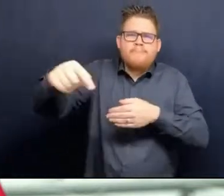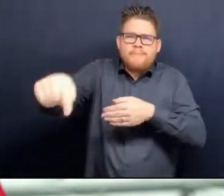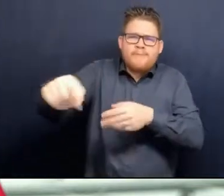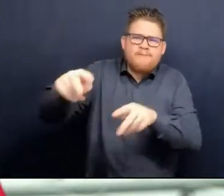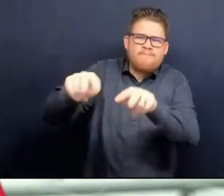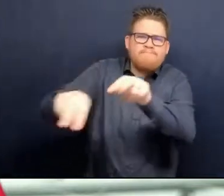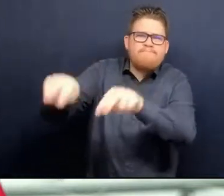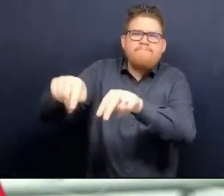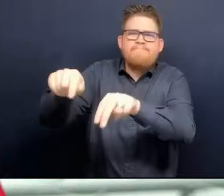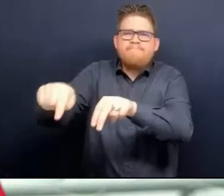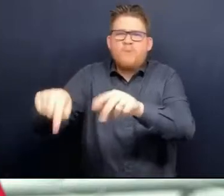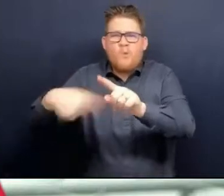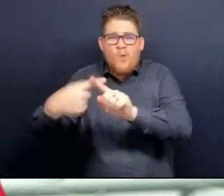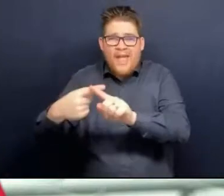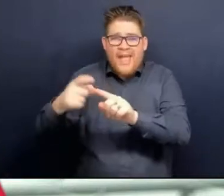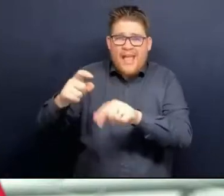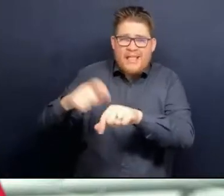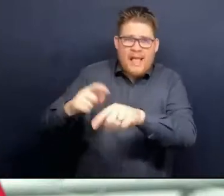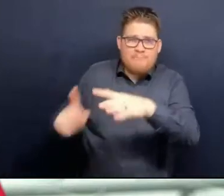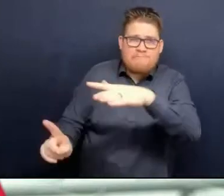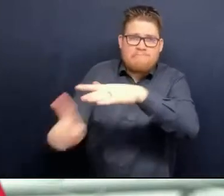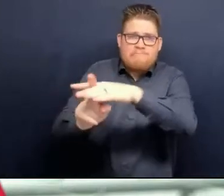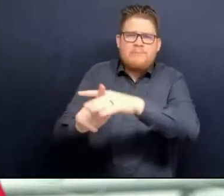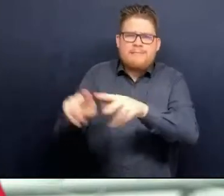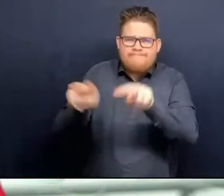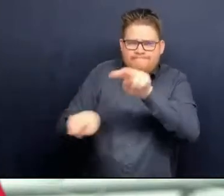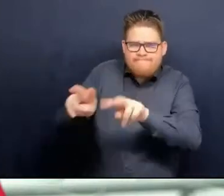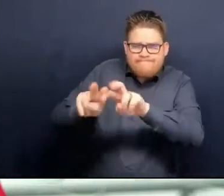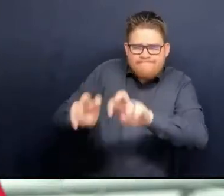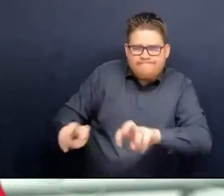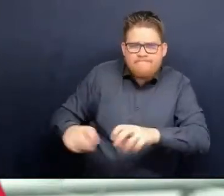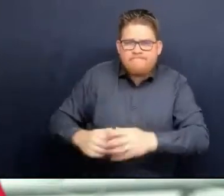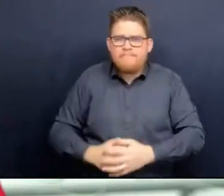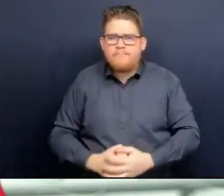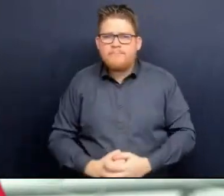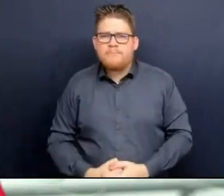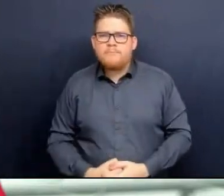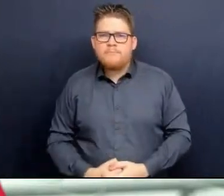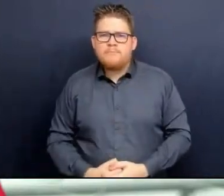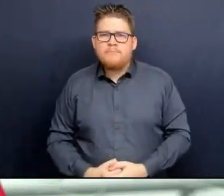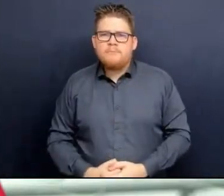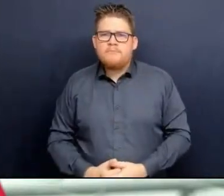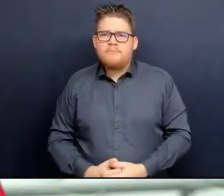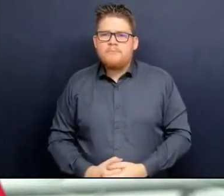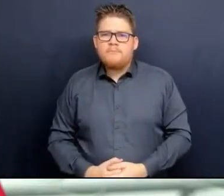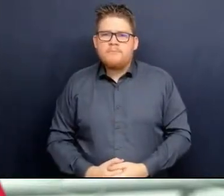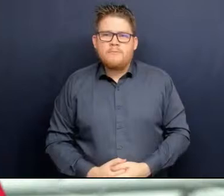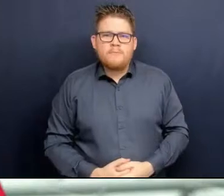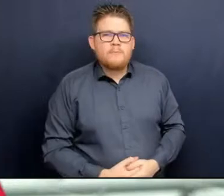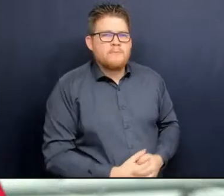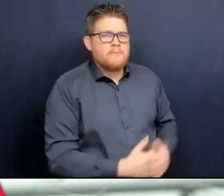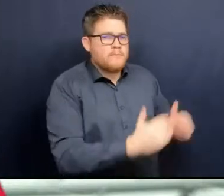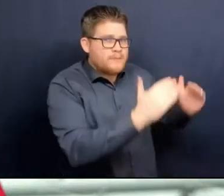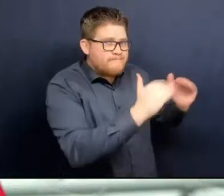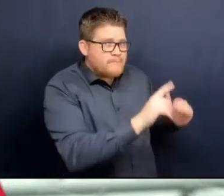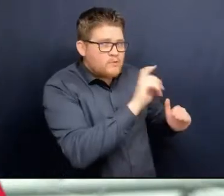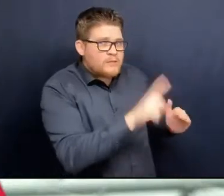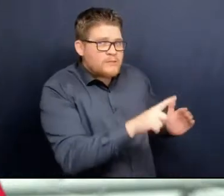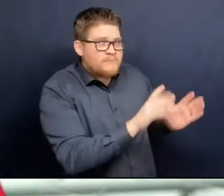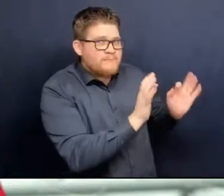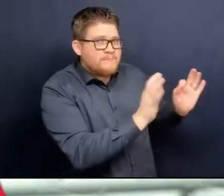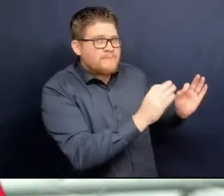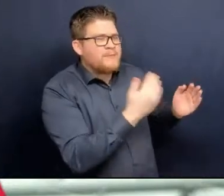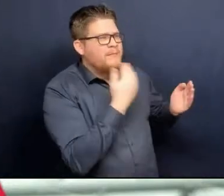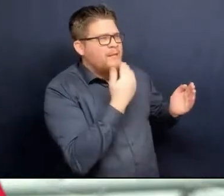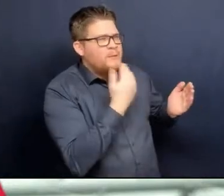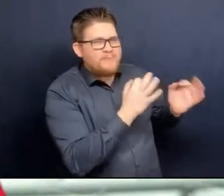working through. I don't have a